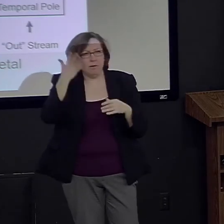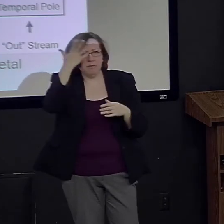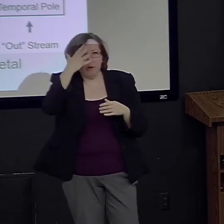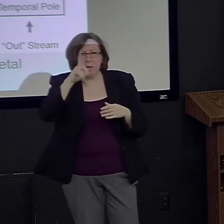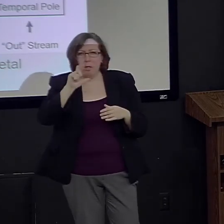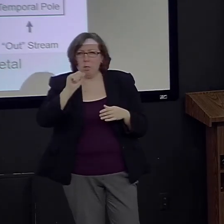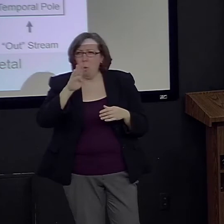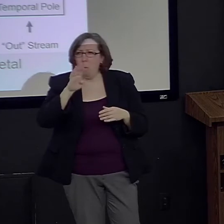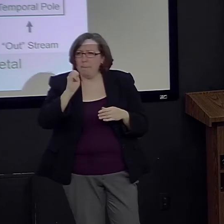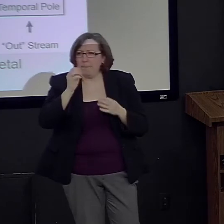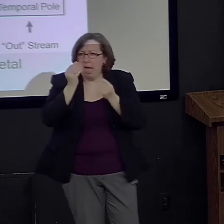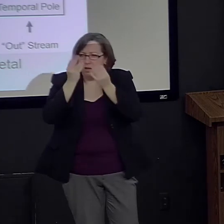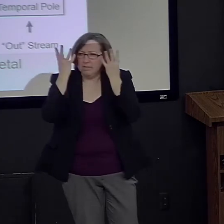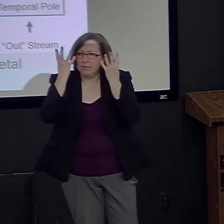a lot of frontal noise